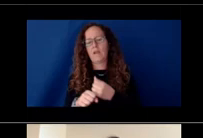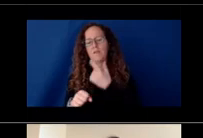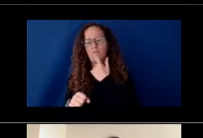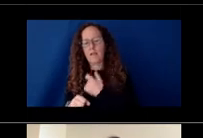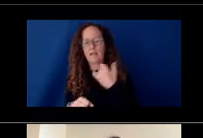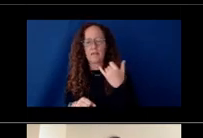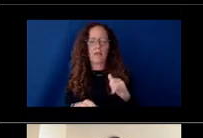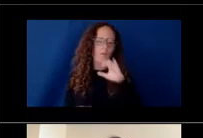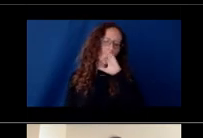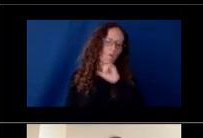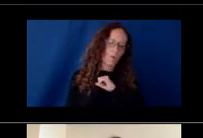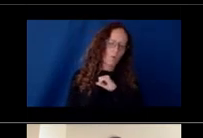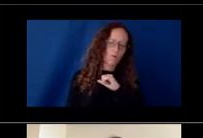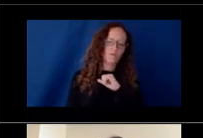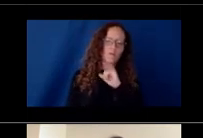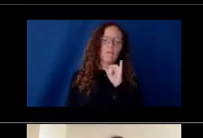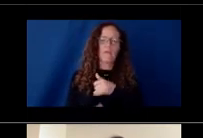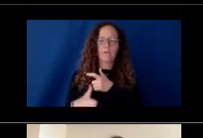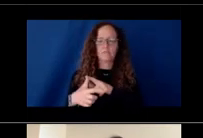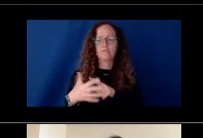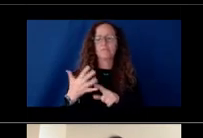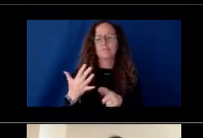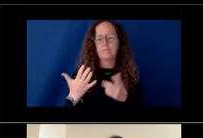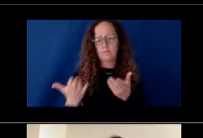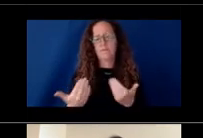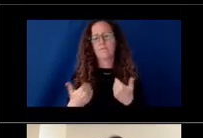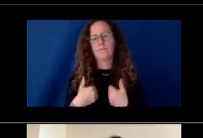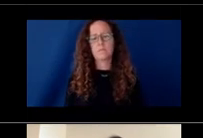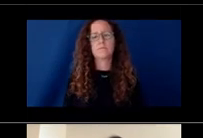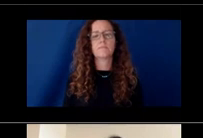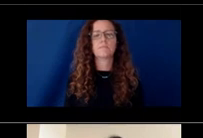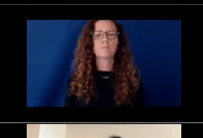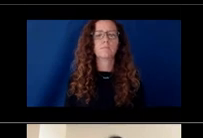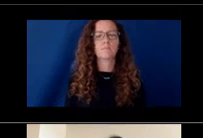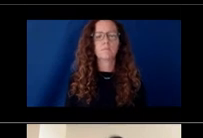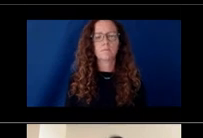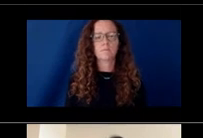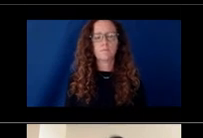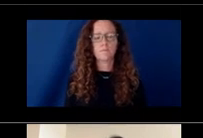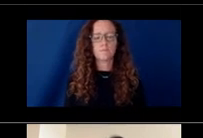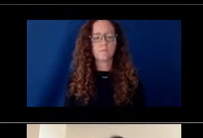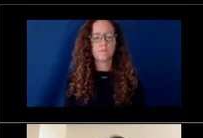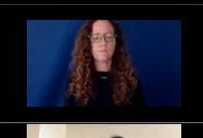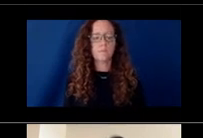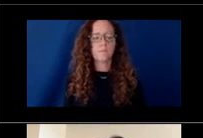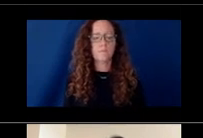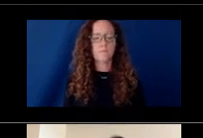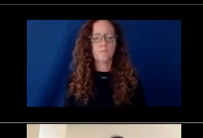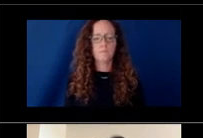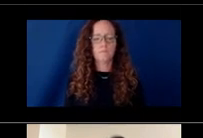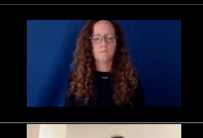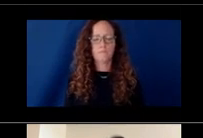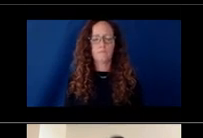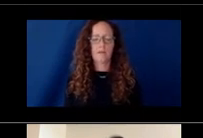charts exist at each one of these points. Alright, somebody here has a question,